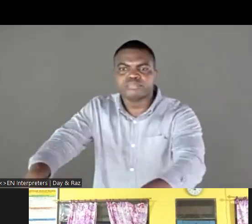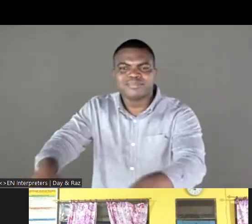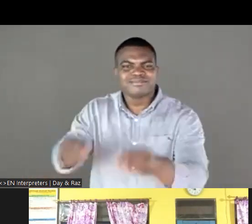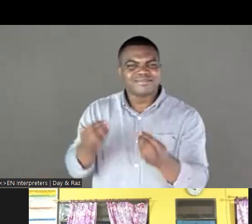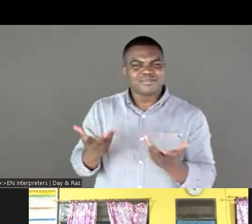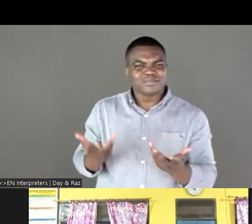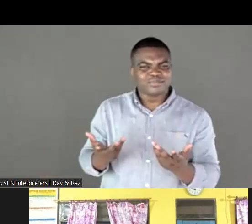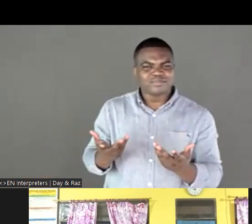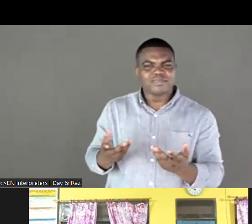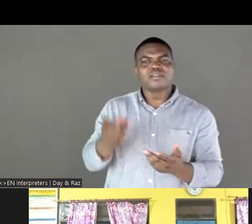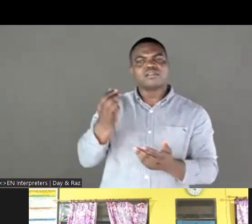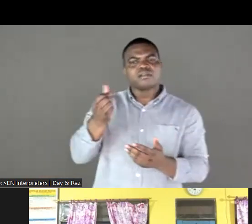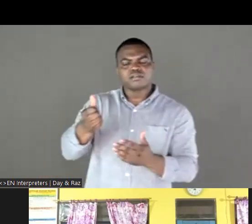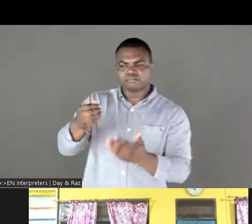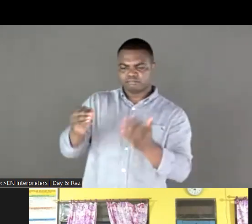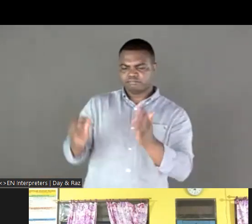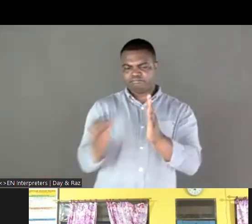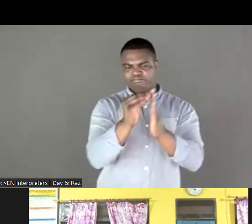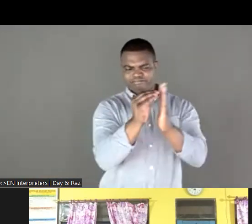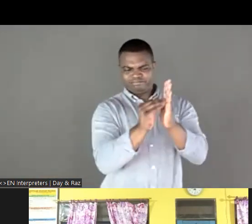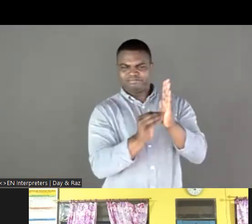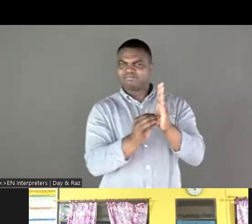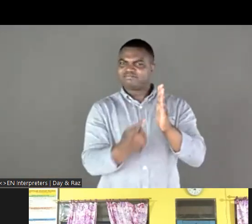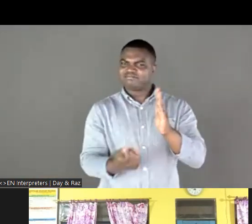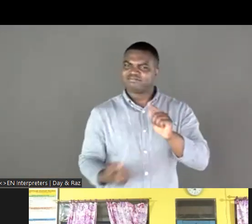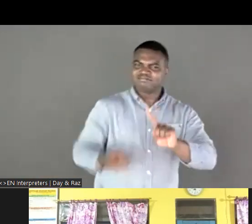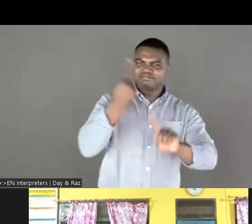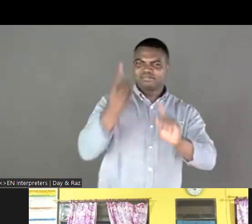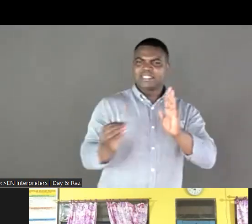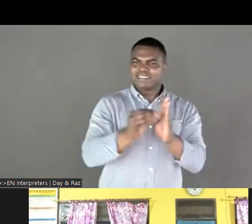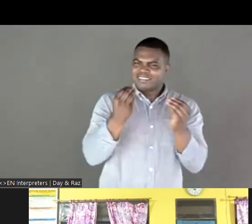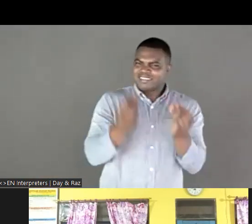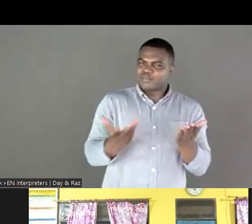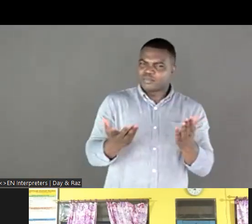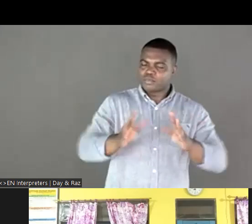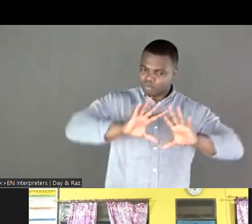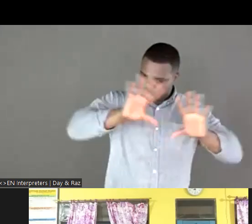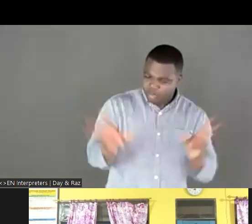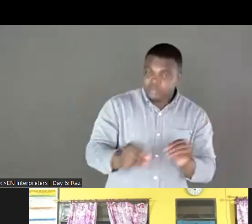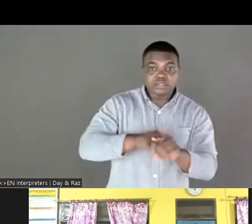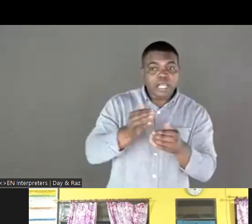those donors to humanitarian agencies and though PDS so we're focused on three cases